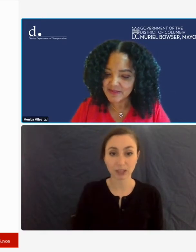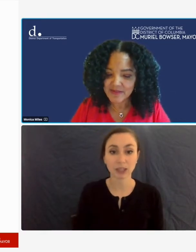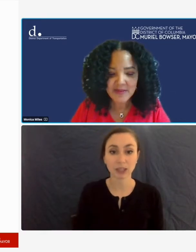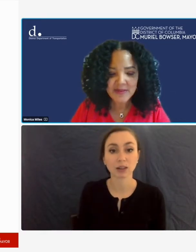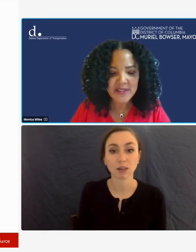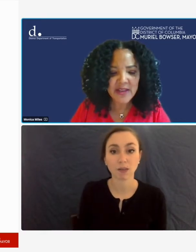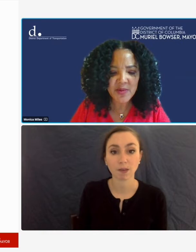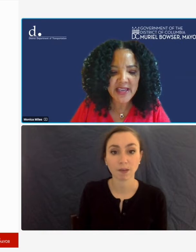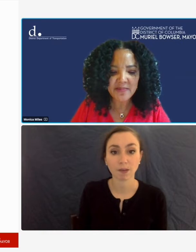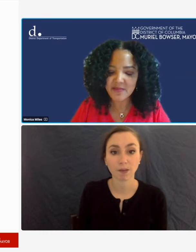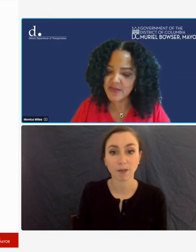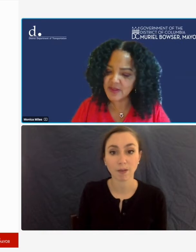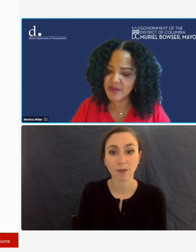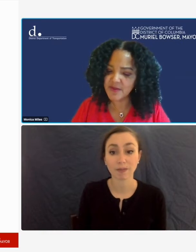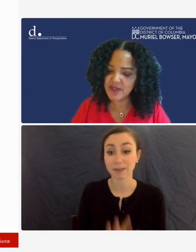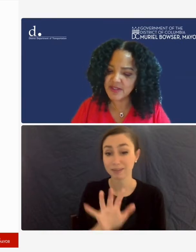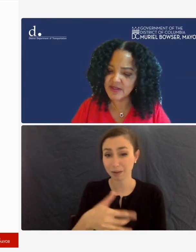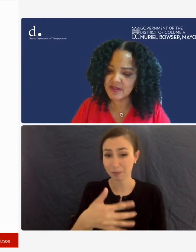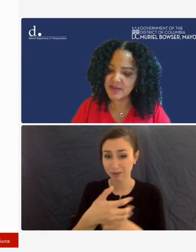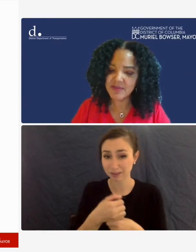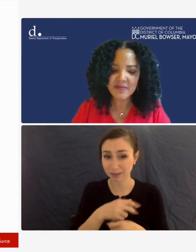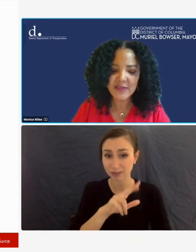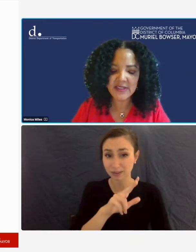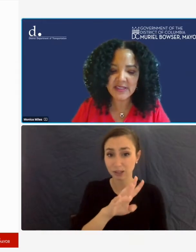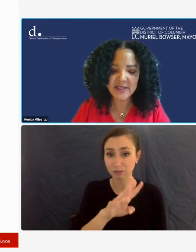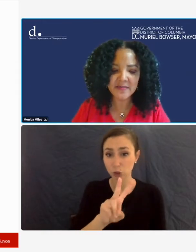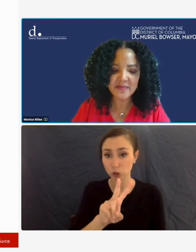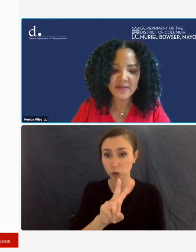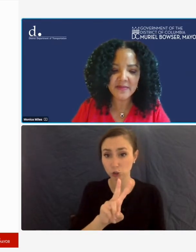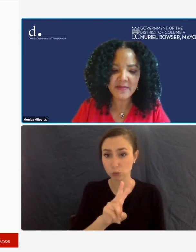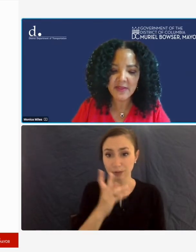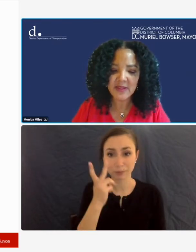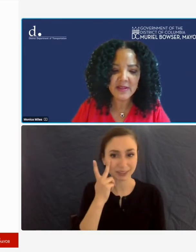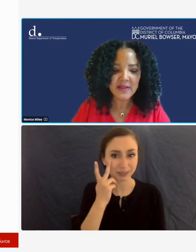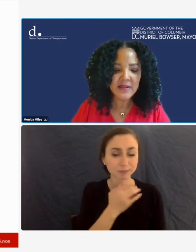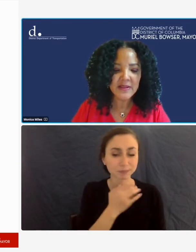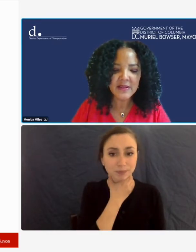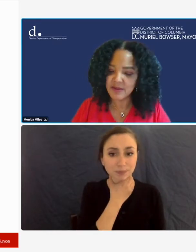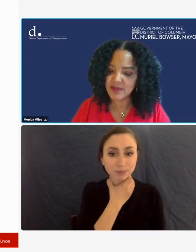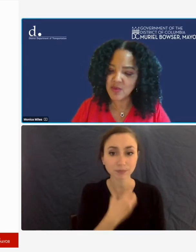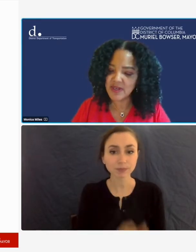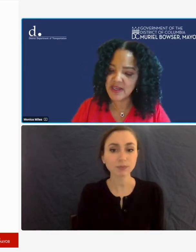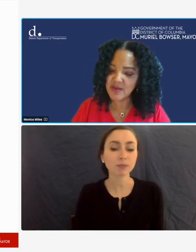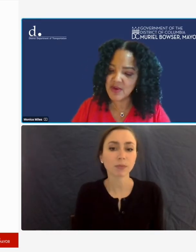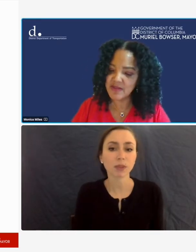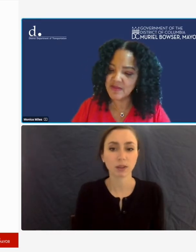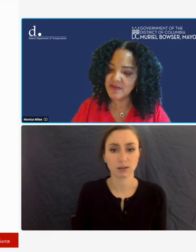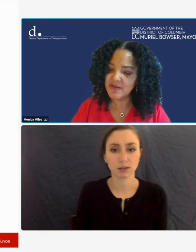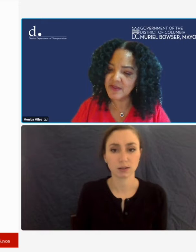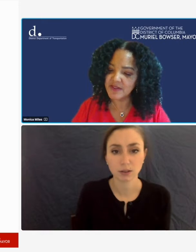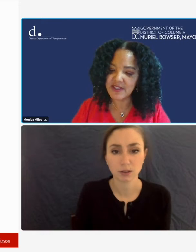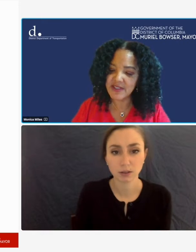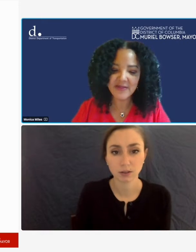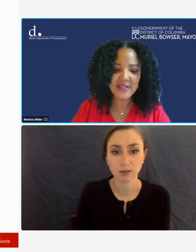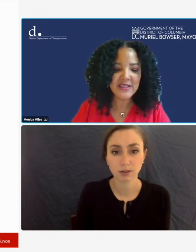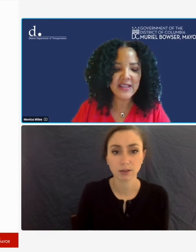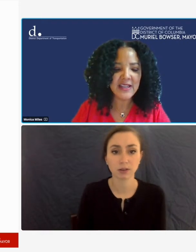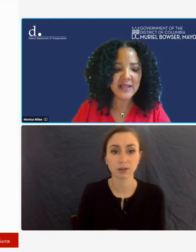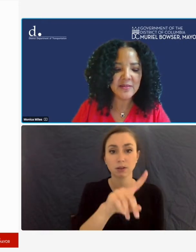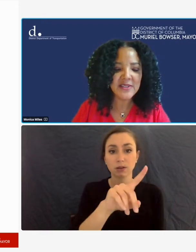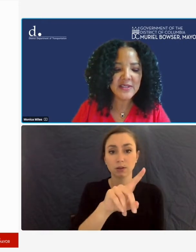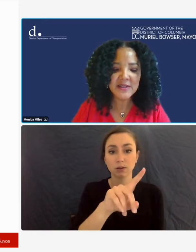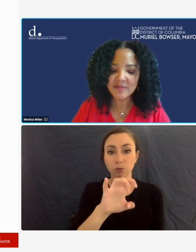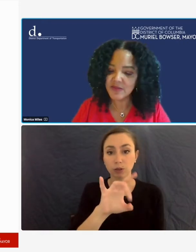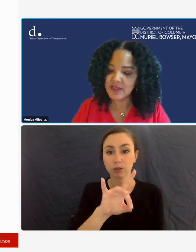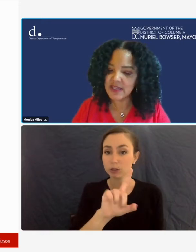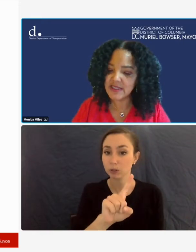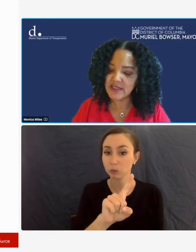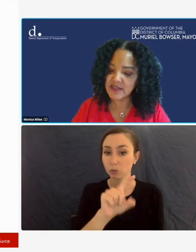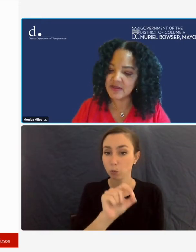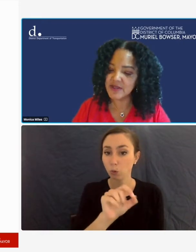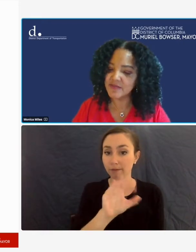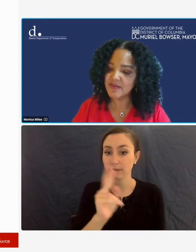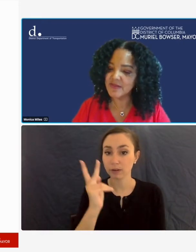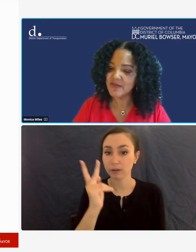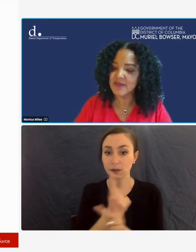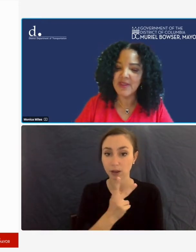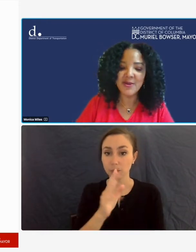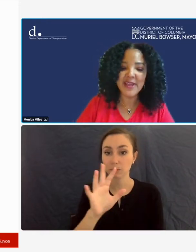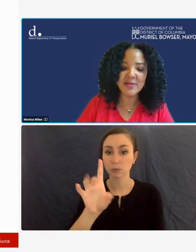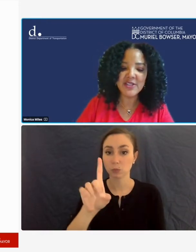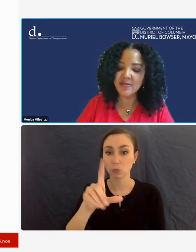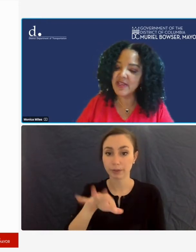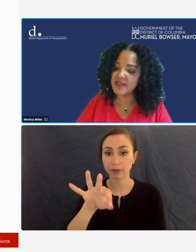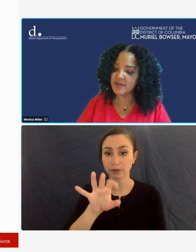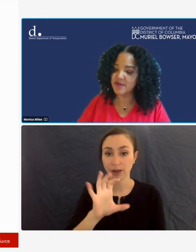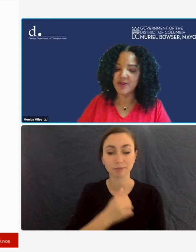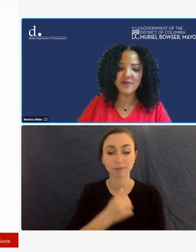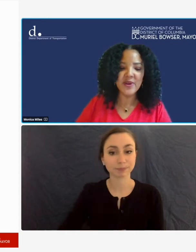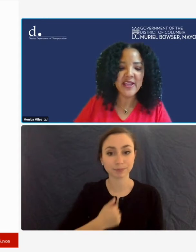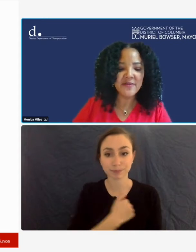is that what we get 342 let's see so we have 181 50 times 1900 okay i'm sorry we get 344 850.